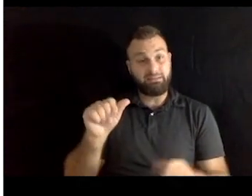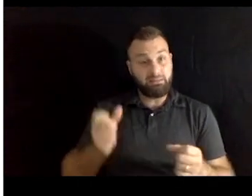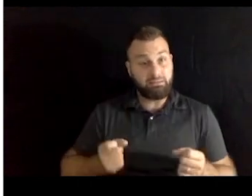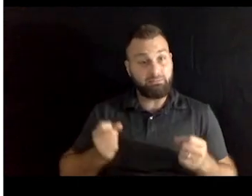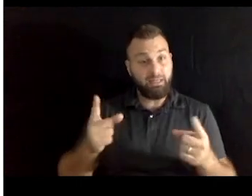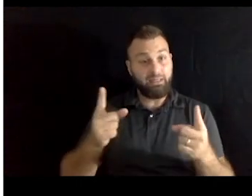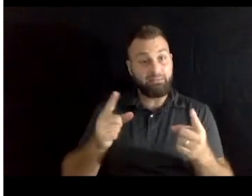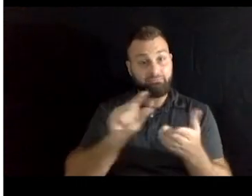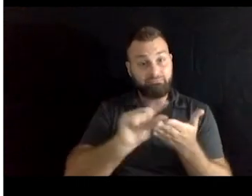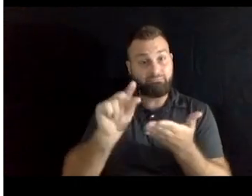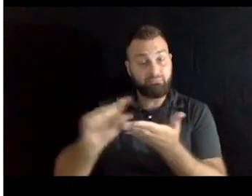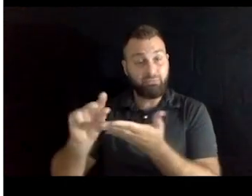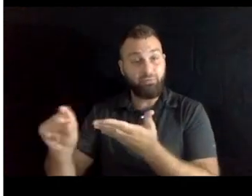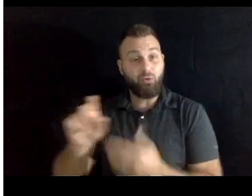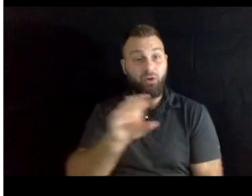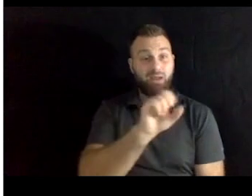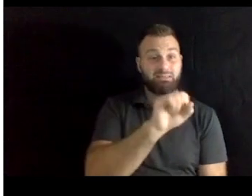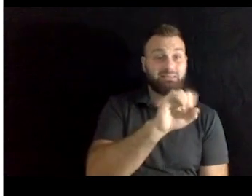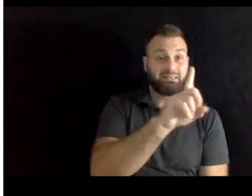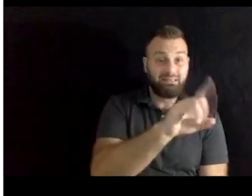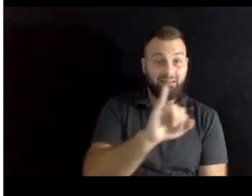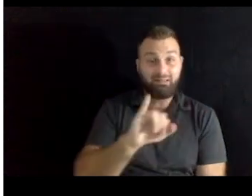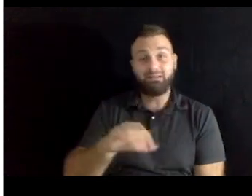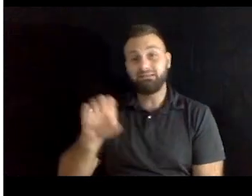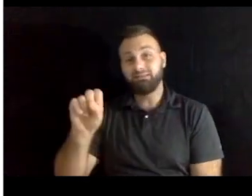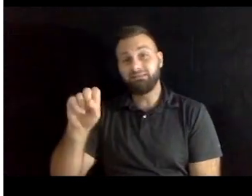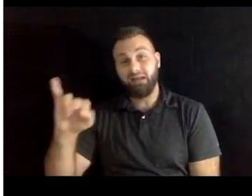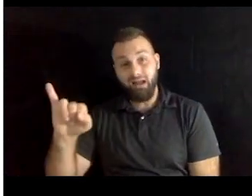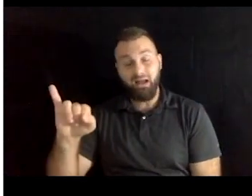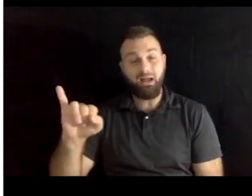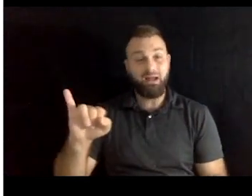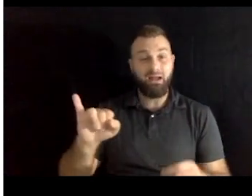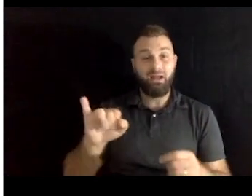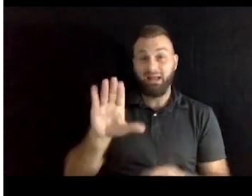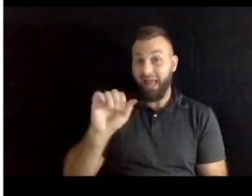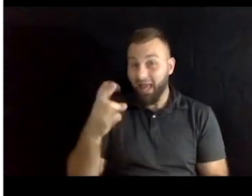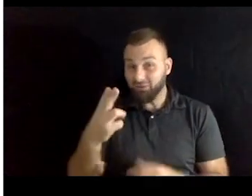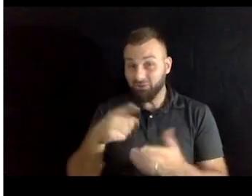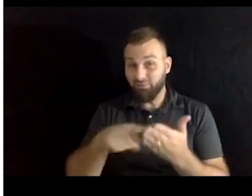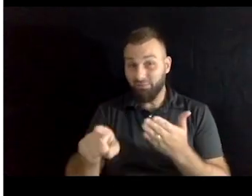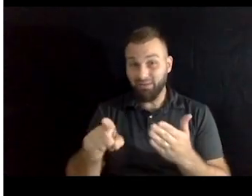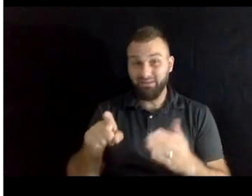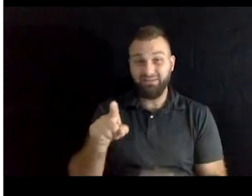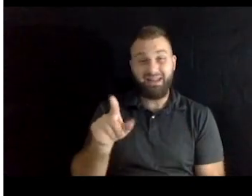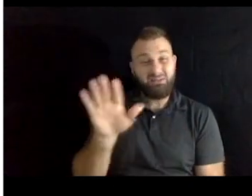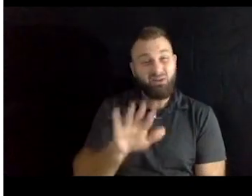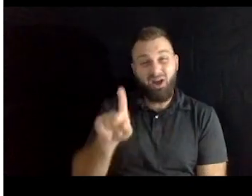expenditures between SSI and SSDI, just cash payments you're talking about between 170 and